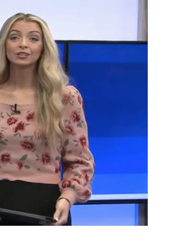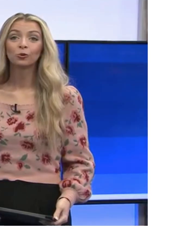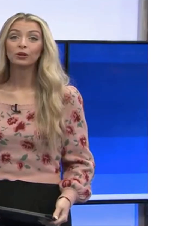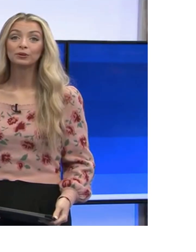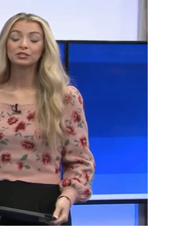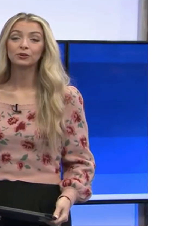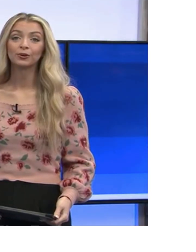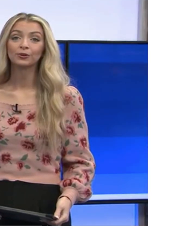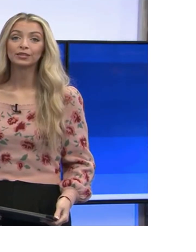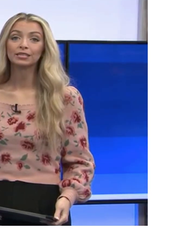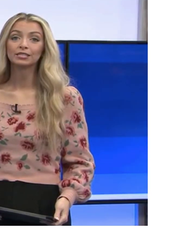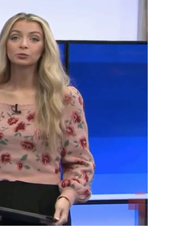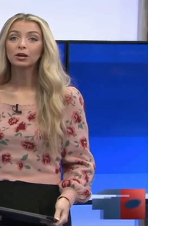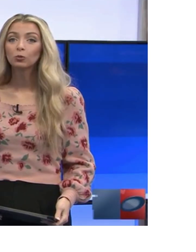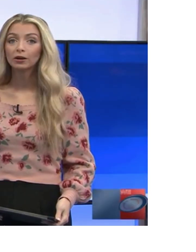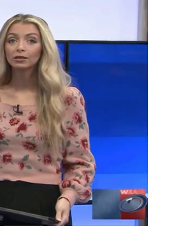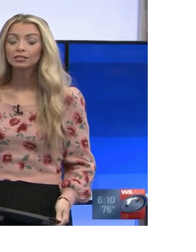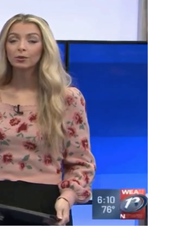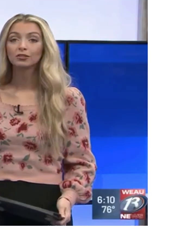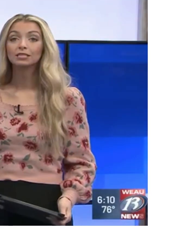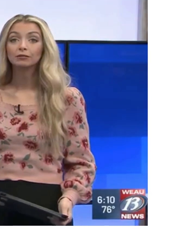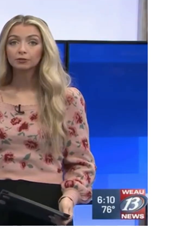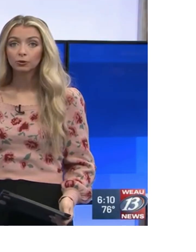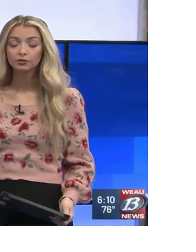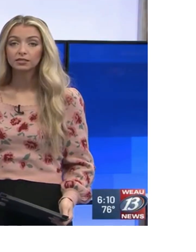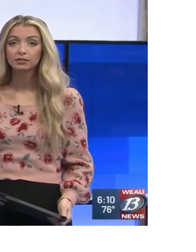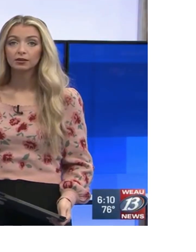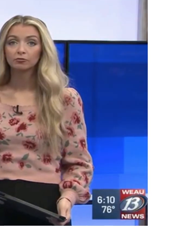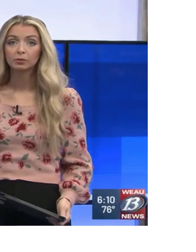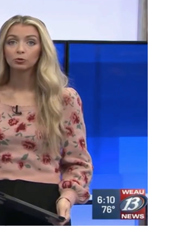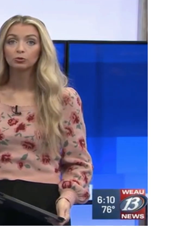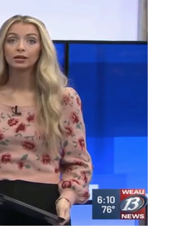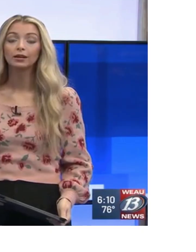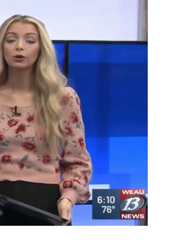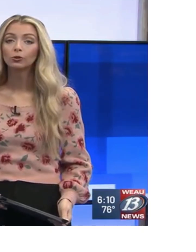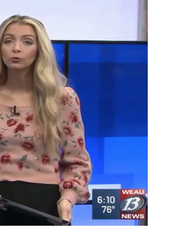the Coulee region are looking to spread awareness about the difficulties of people who can't own